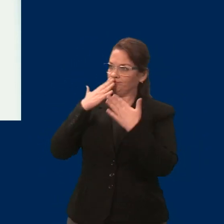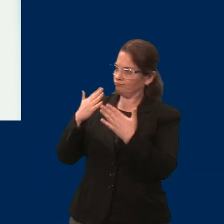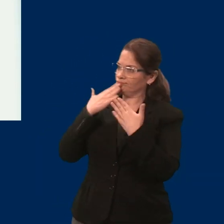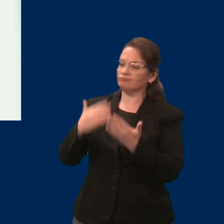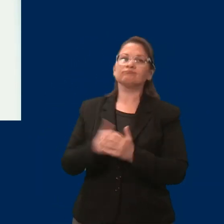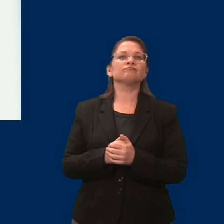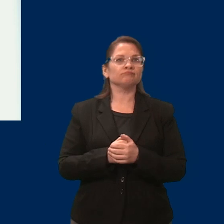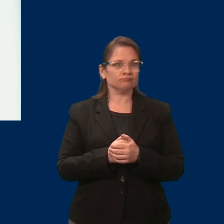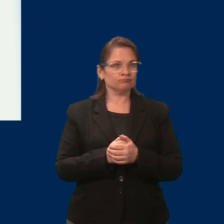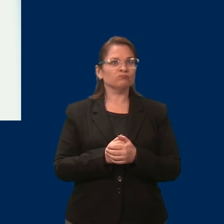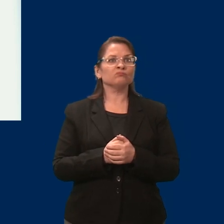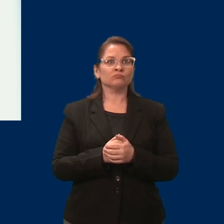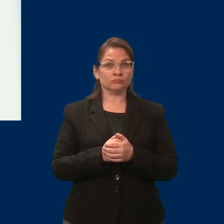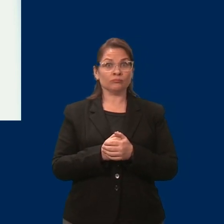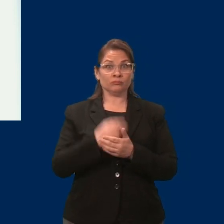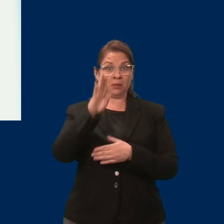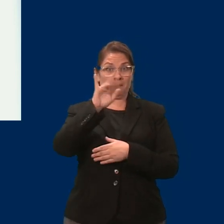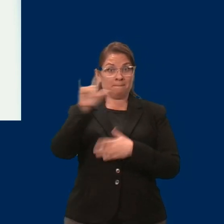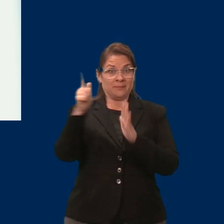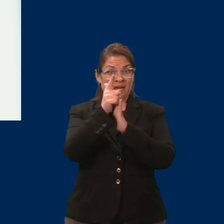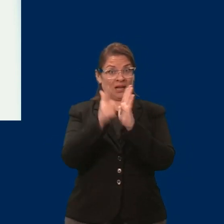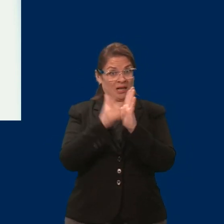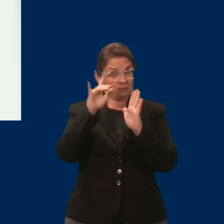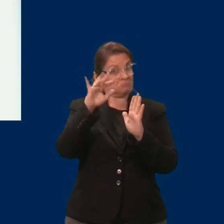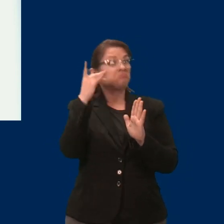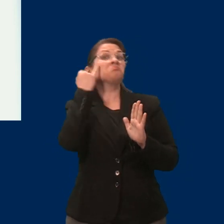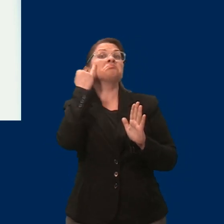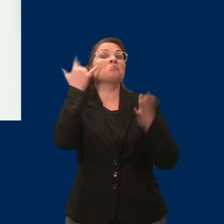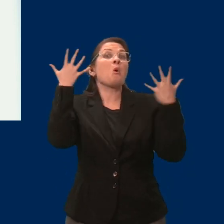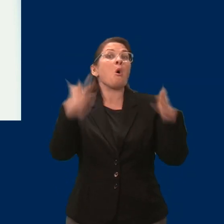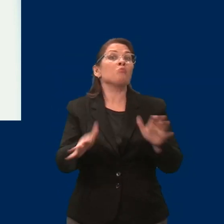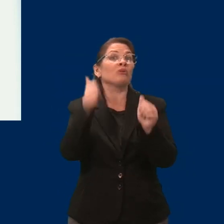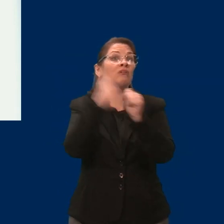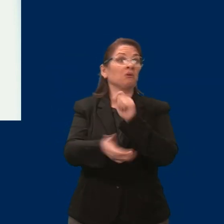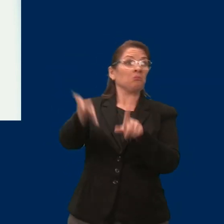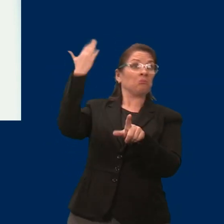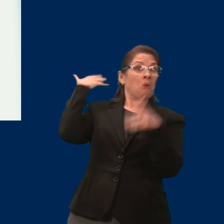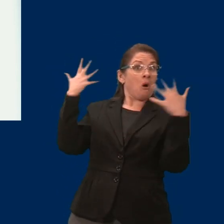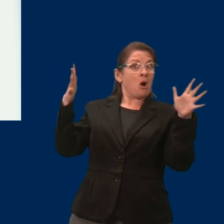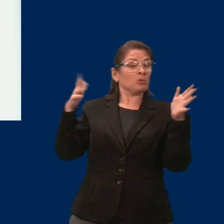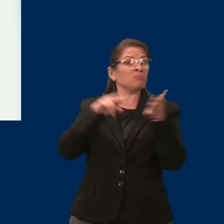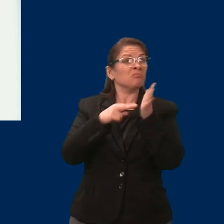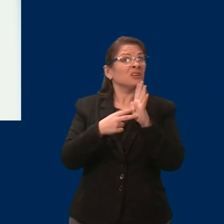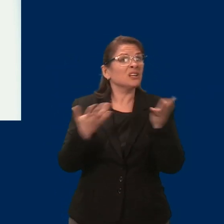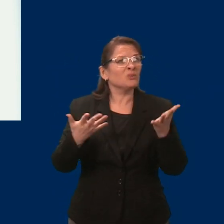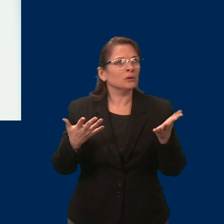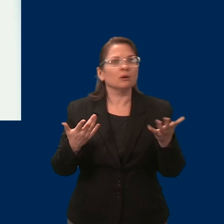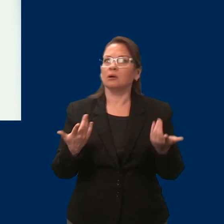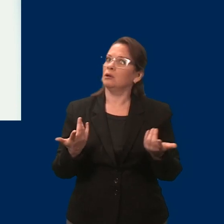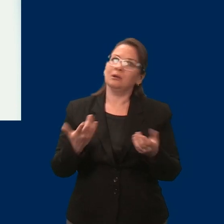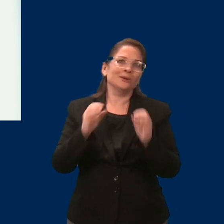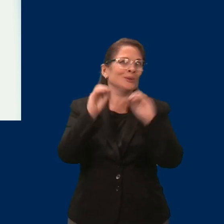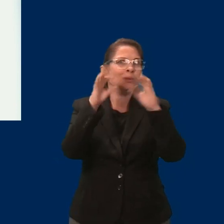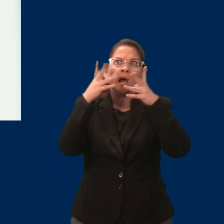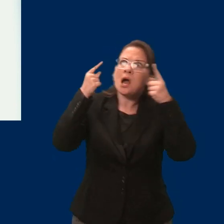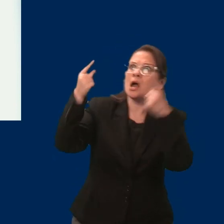would have done for our family is it would have sure been less stress on our family during an already stressful time